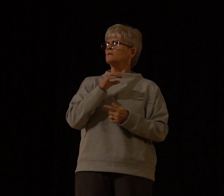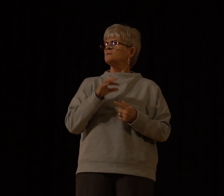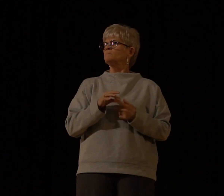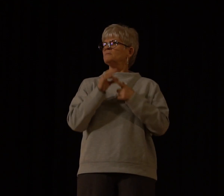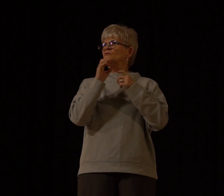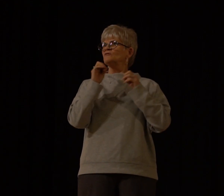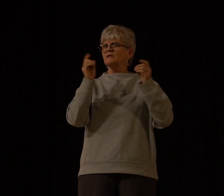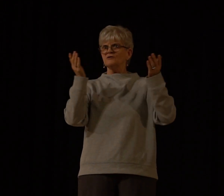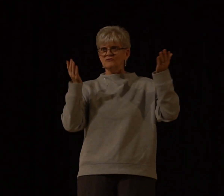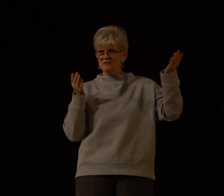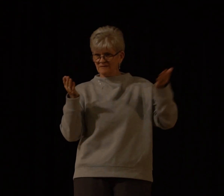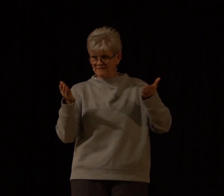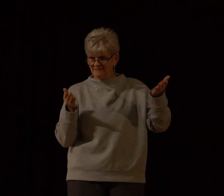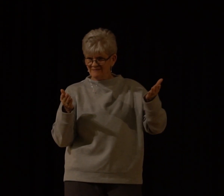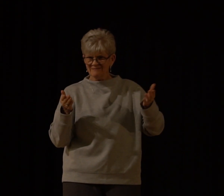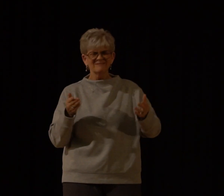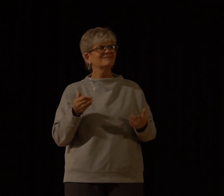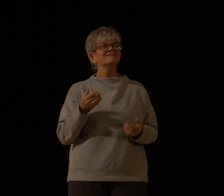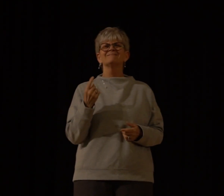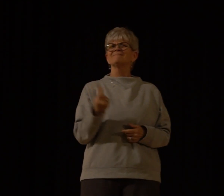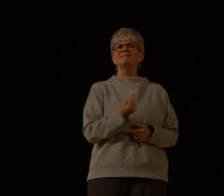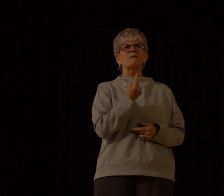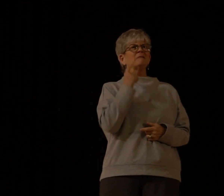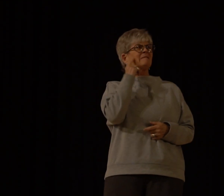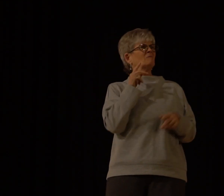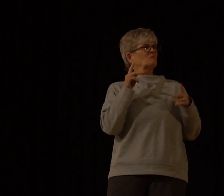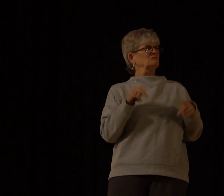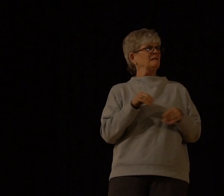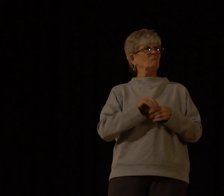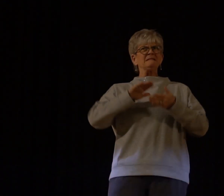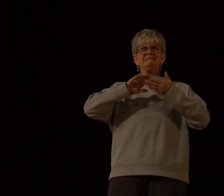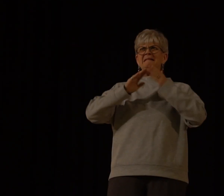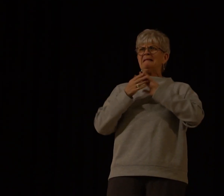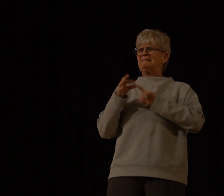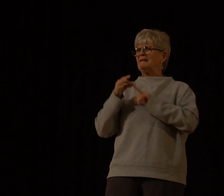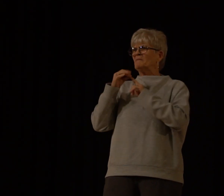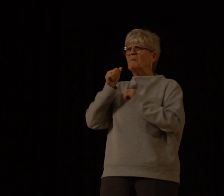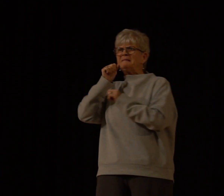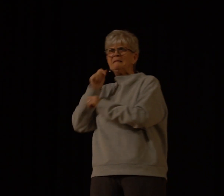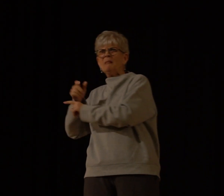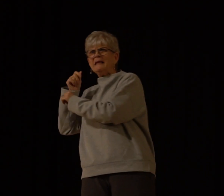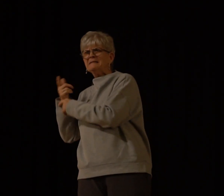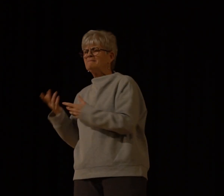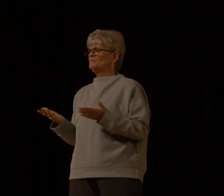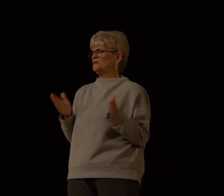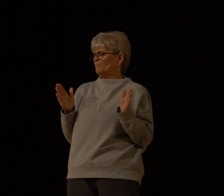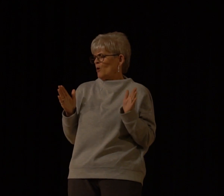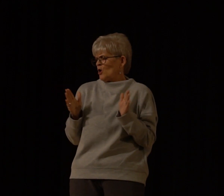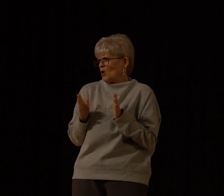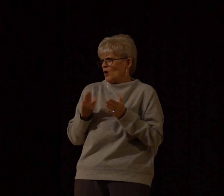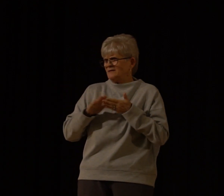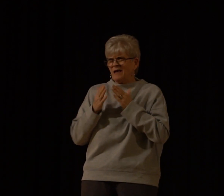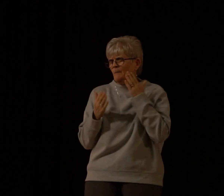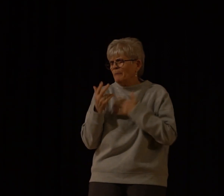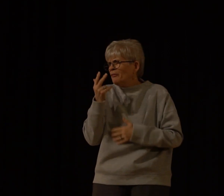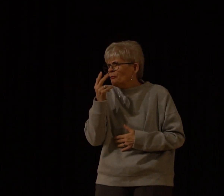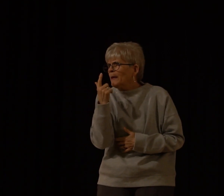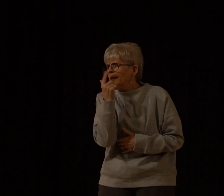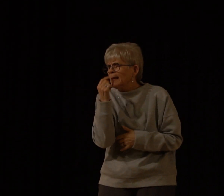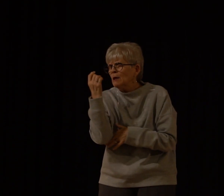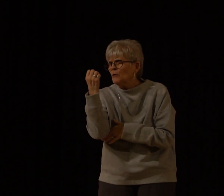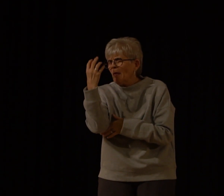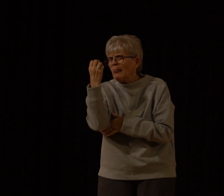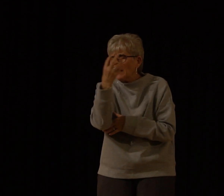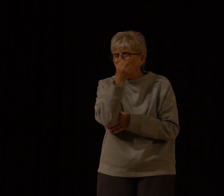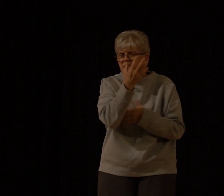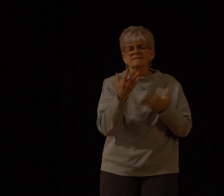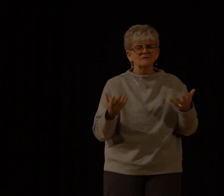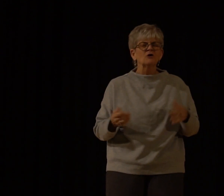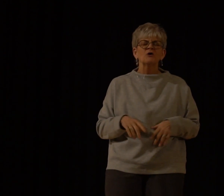School and I finally got special education services. It was something that, you know,